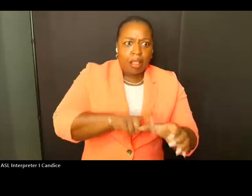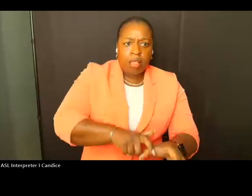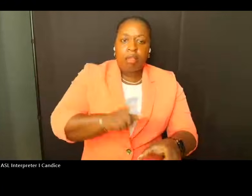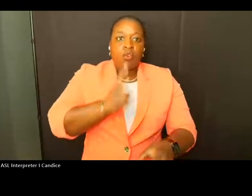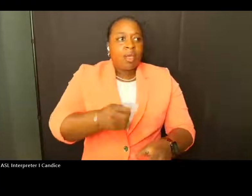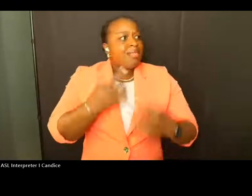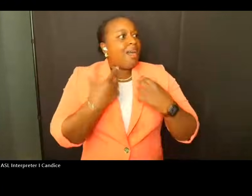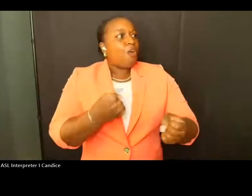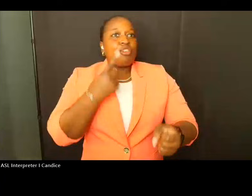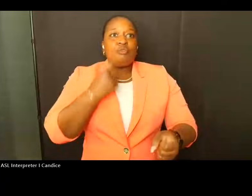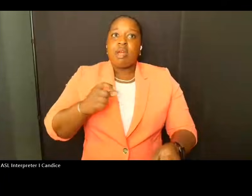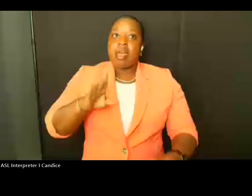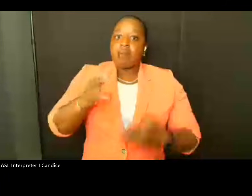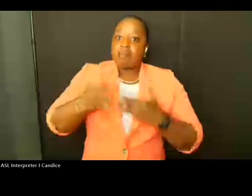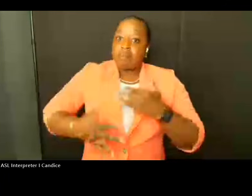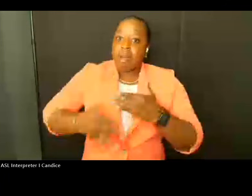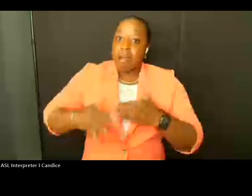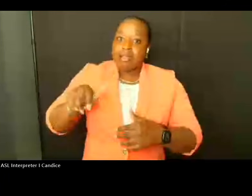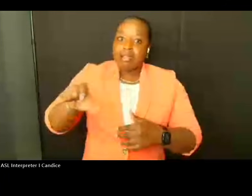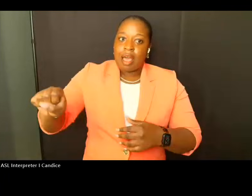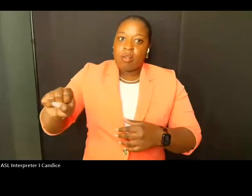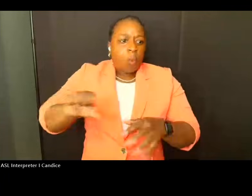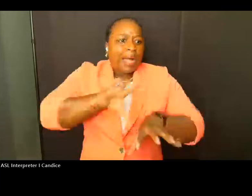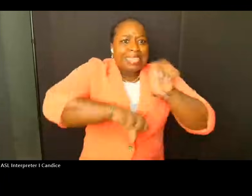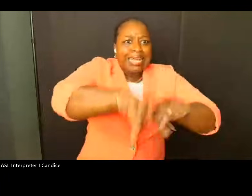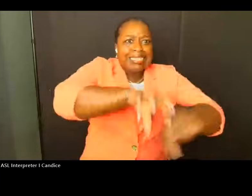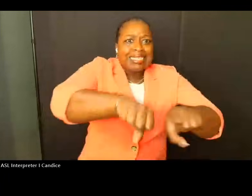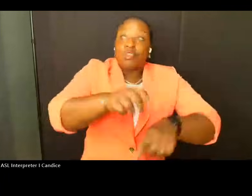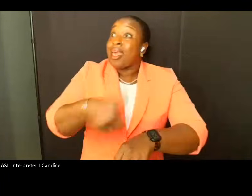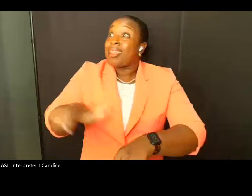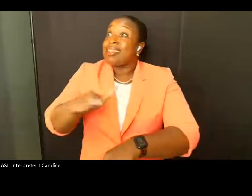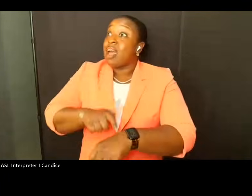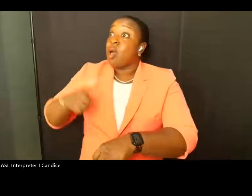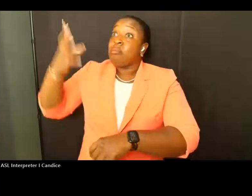realizing those are healthy red blood cells. So, every time she was getting the blood transfusions,